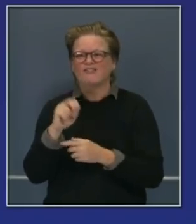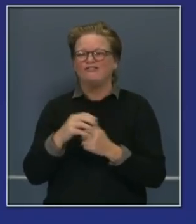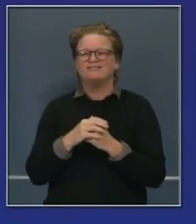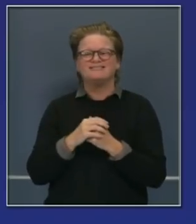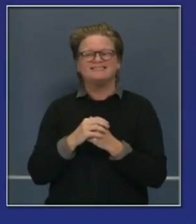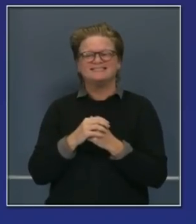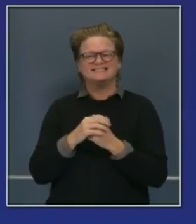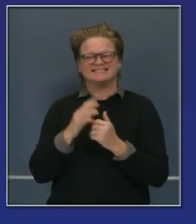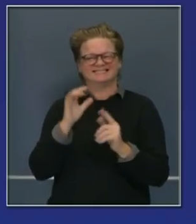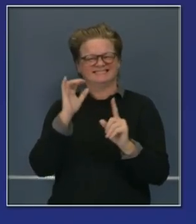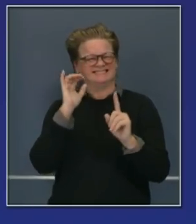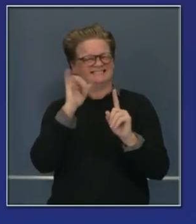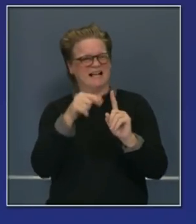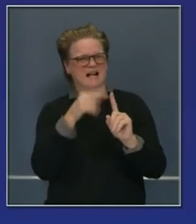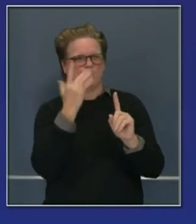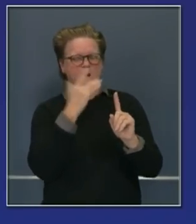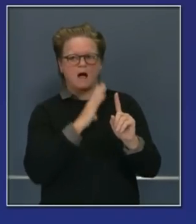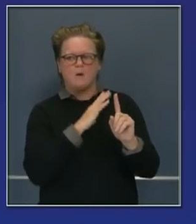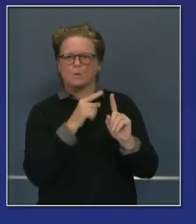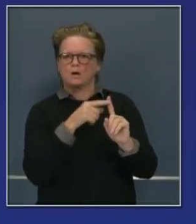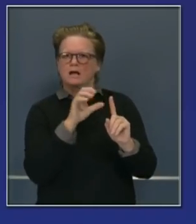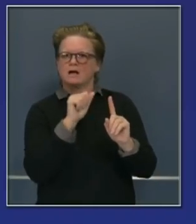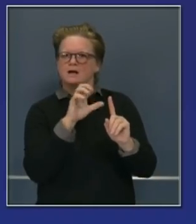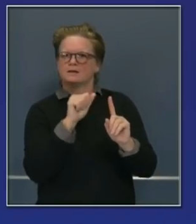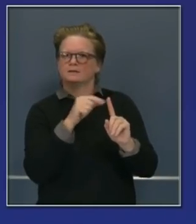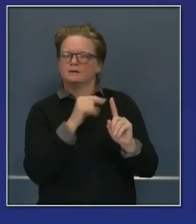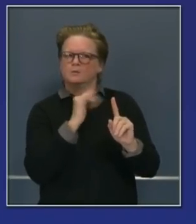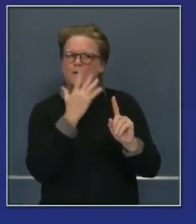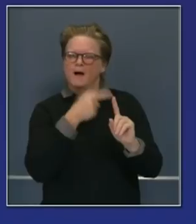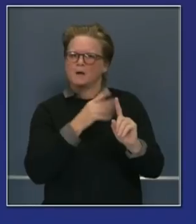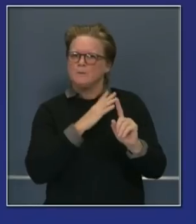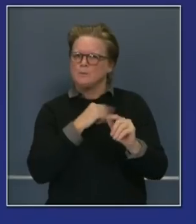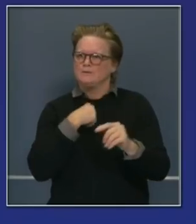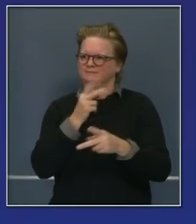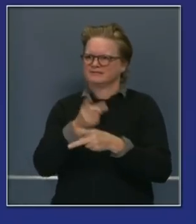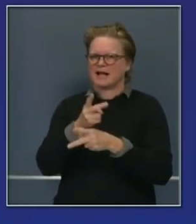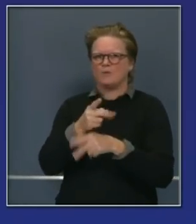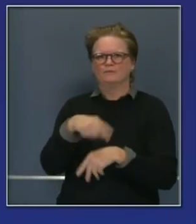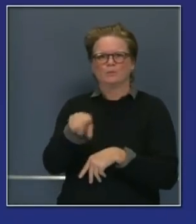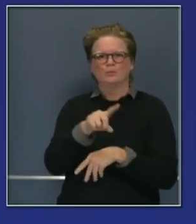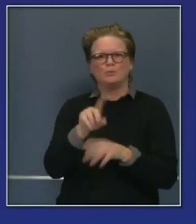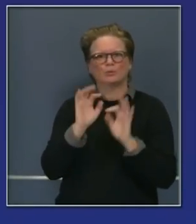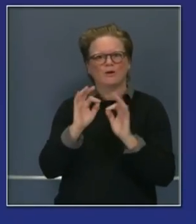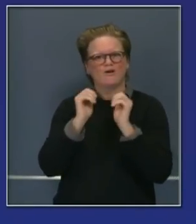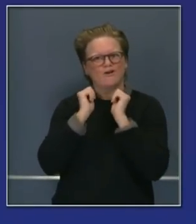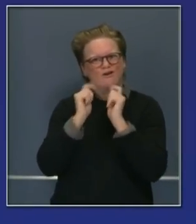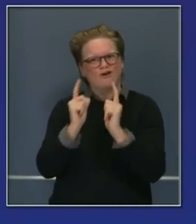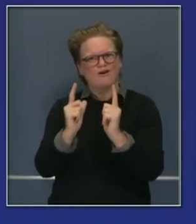INFECTING OTHER PEOPLE AND IMPACTING THE ENTIRE HEALTHCARE DELIVERY SYSTEM. WE JUST BELIEVE IN THE PRINCIPLE OF UNIVERSAL HEALTHCARE FROM AN ECONOMIC